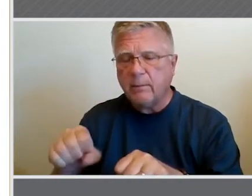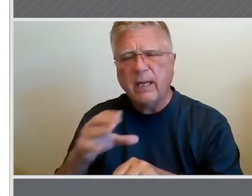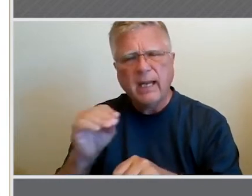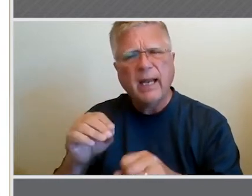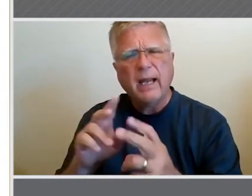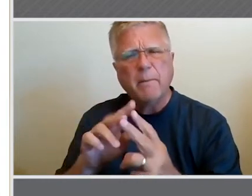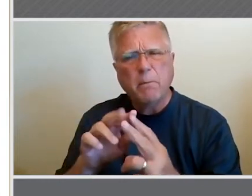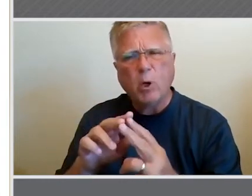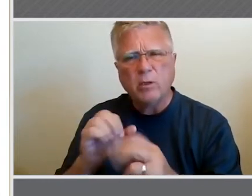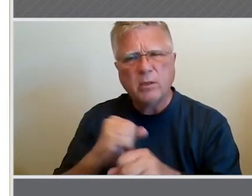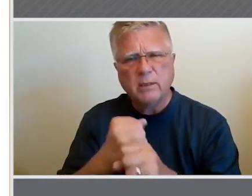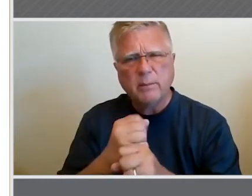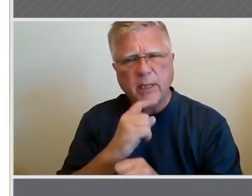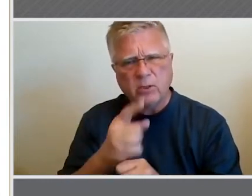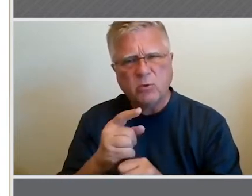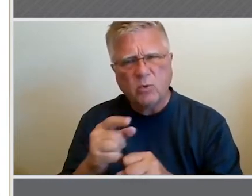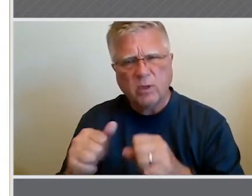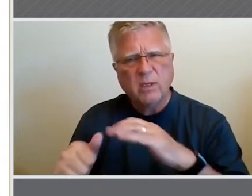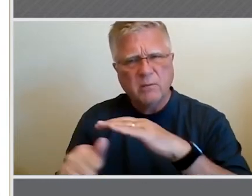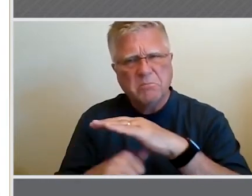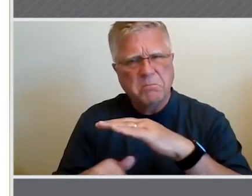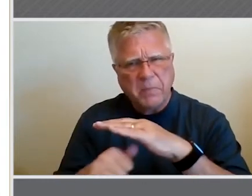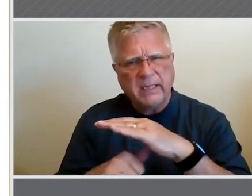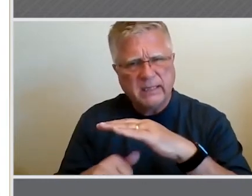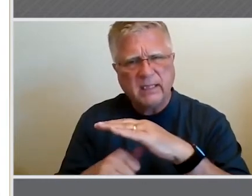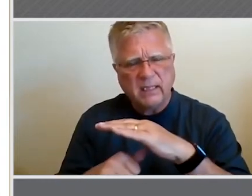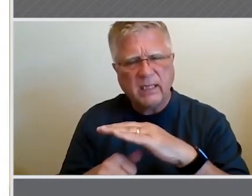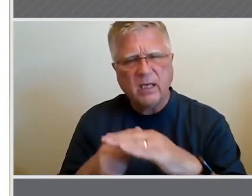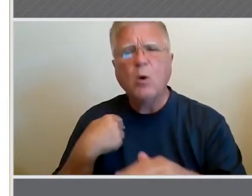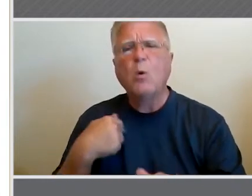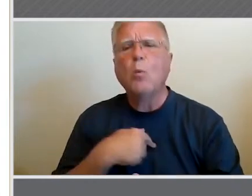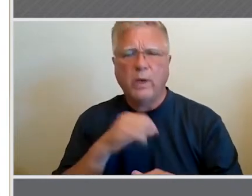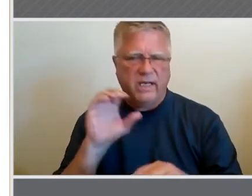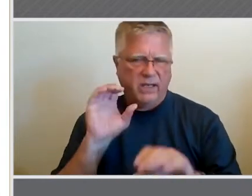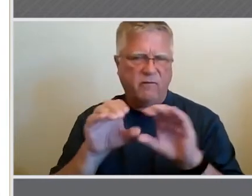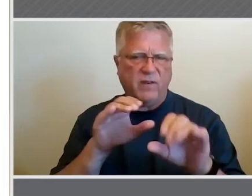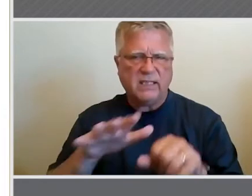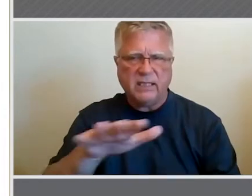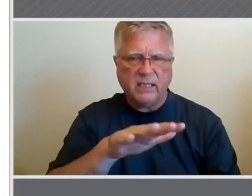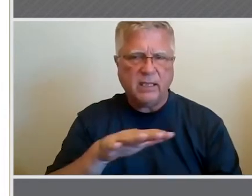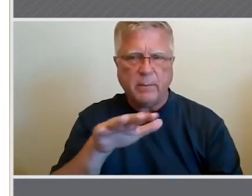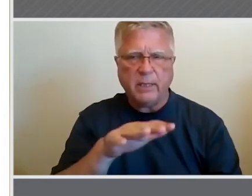that some basic level, frankly, when we invest in a community, folks in our in our city folks